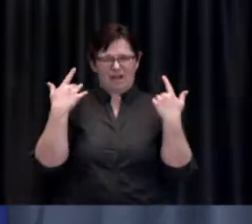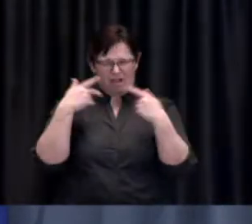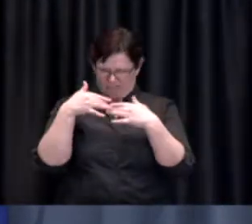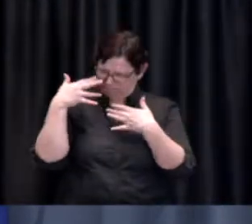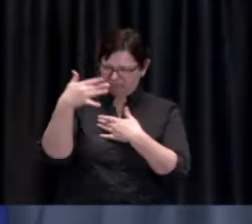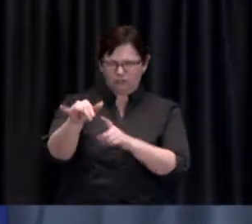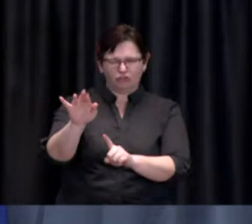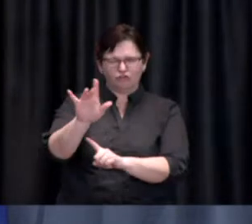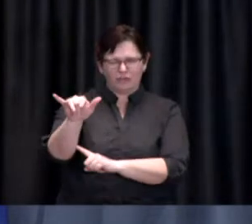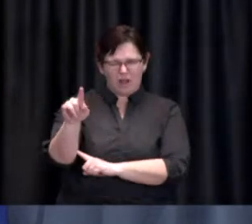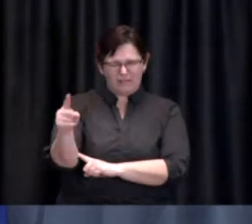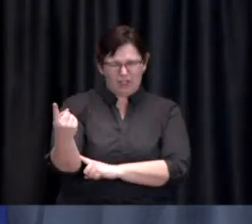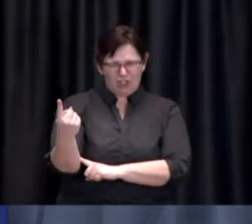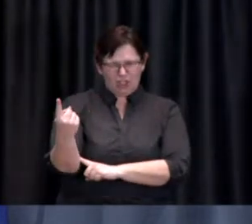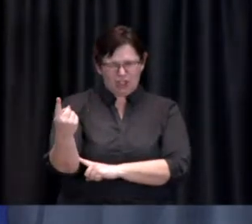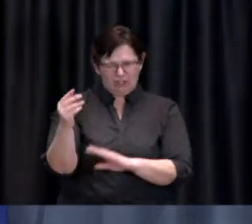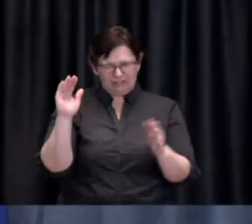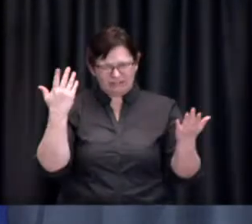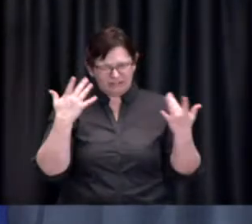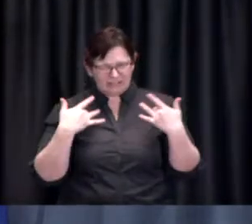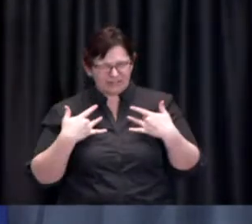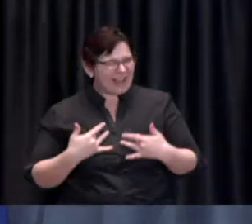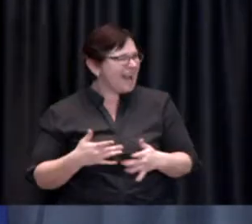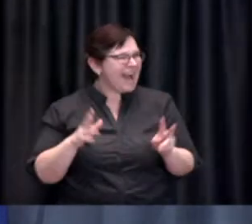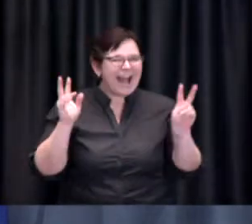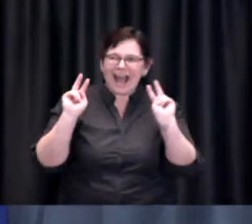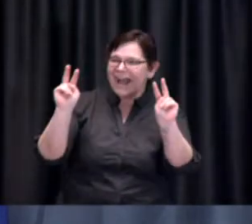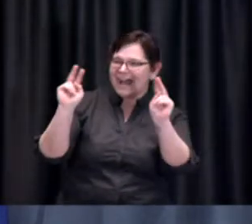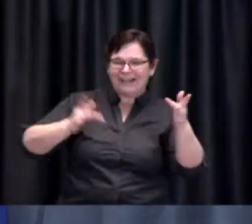for those of us hoping that springtime will bring loosening of restrictions